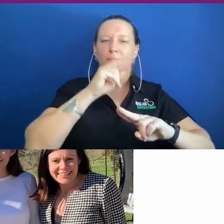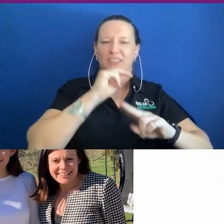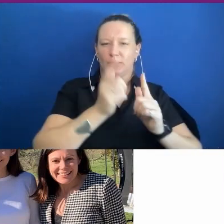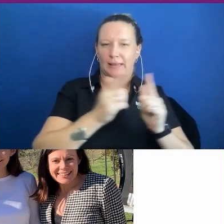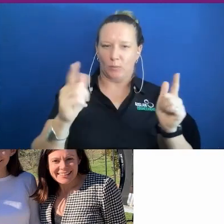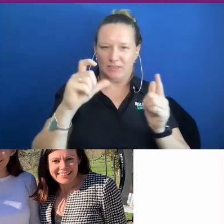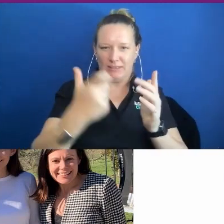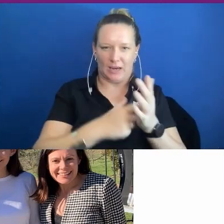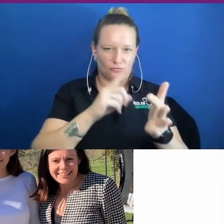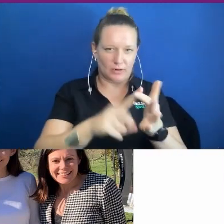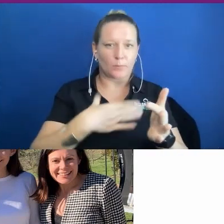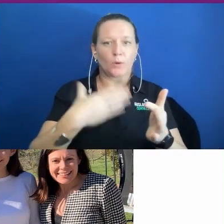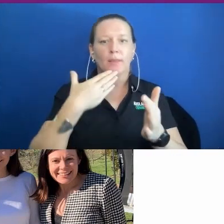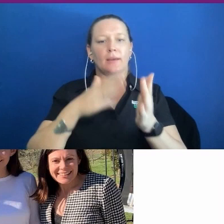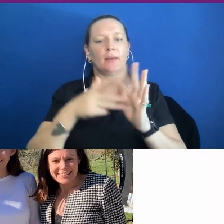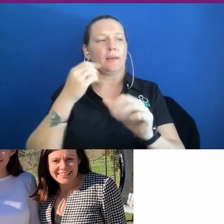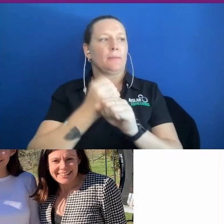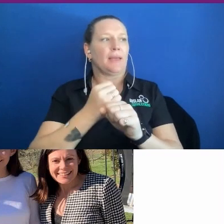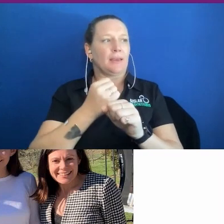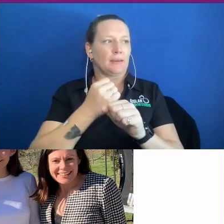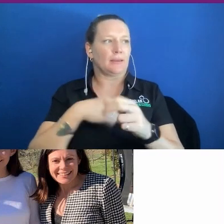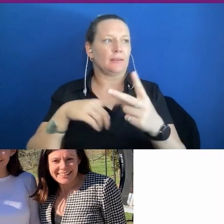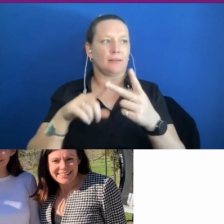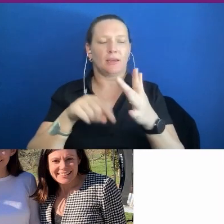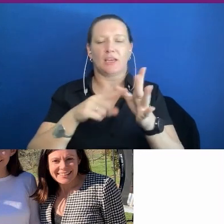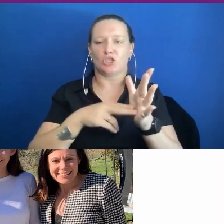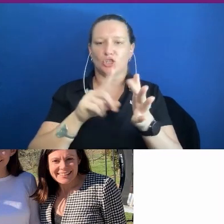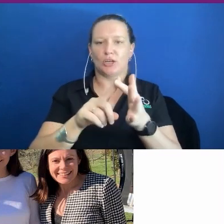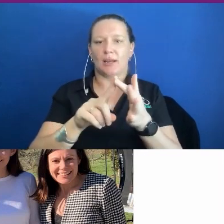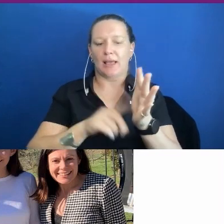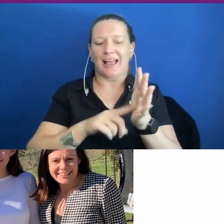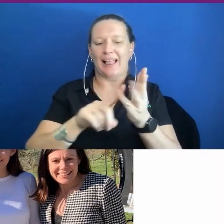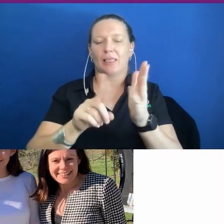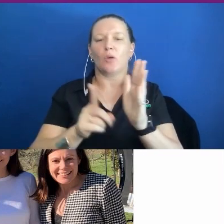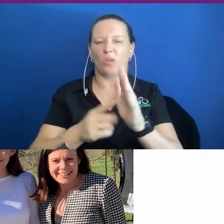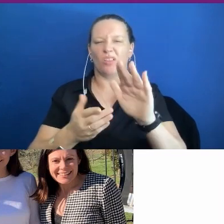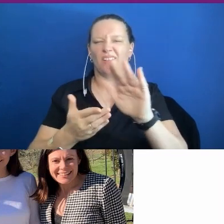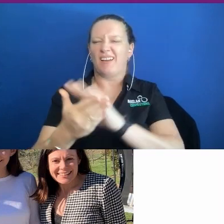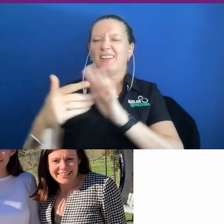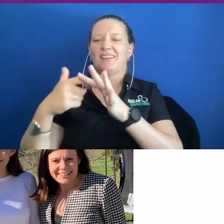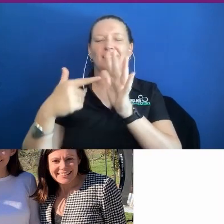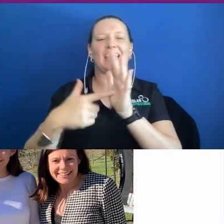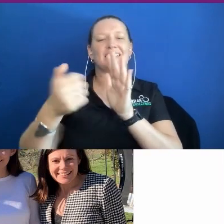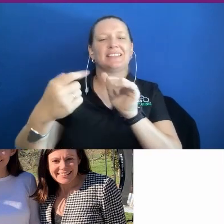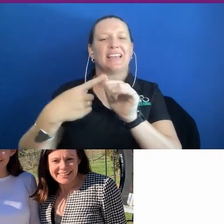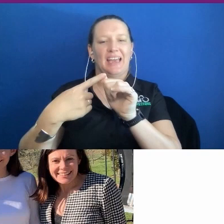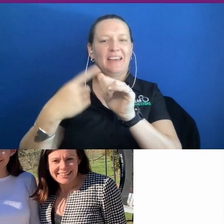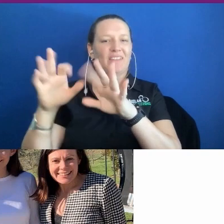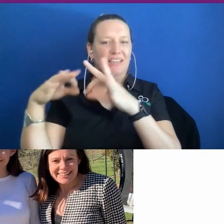thank Meg Salisbury and Jane all associated with the KAT6A Foundation, Heather Renton from SWAN,